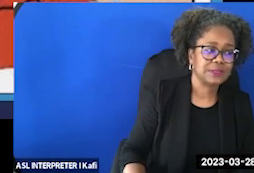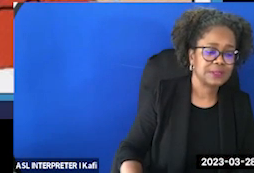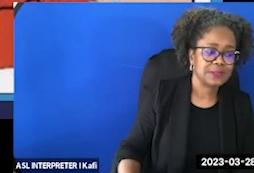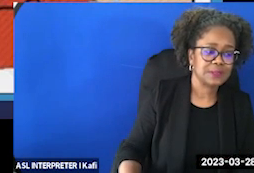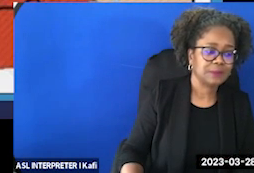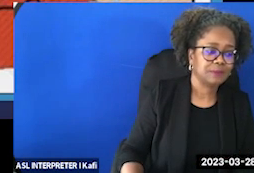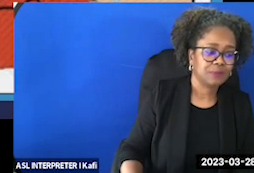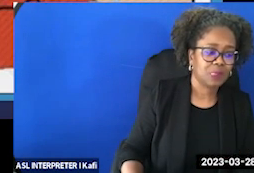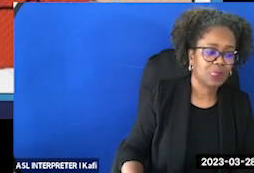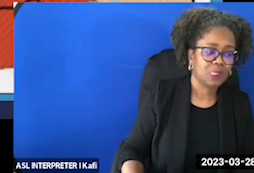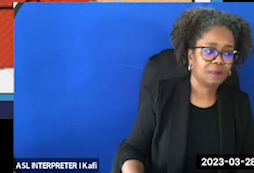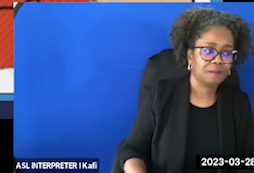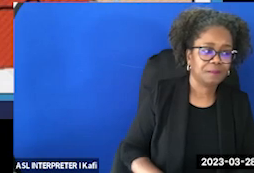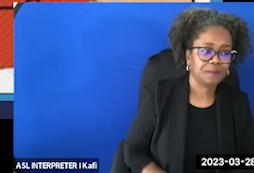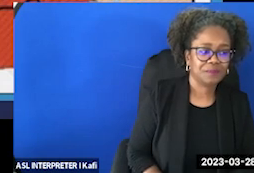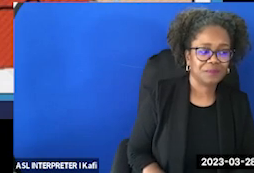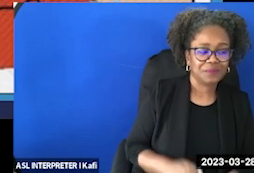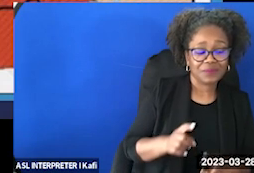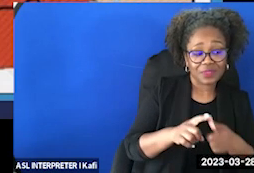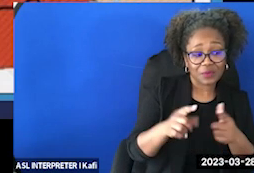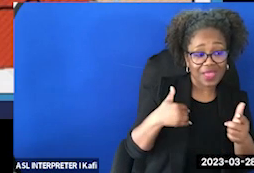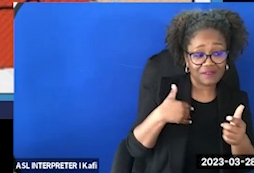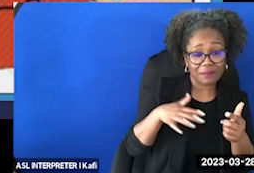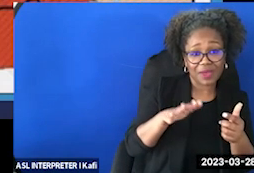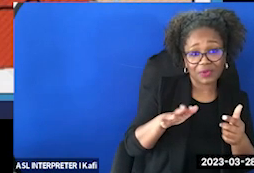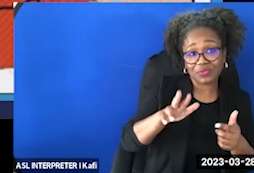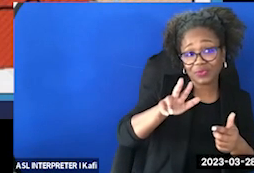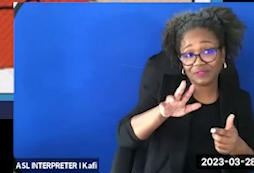Debbie Stine, Science & Technology Policy Academy: the the 3 fourths of the flood Damage Claims are in